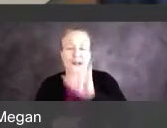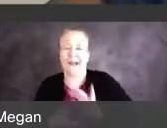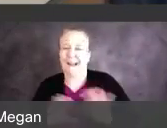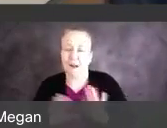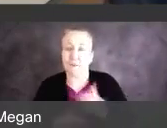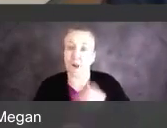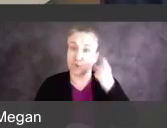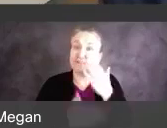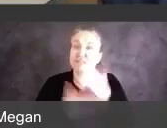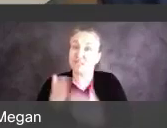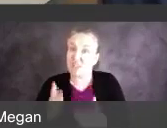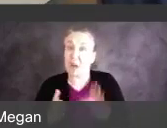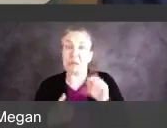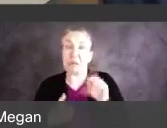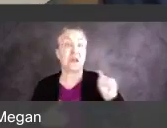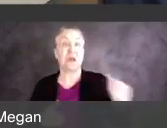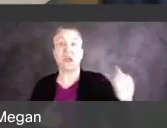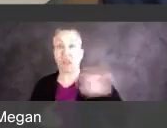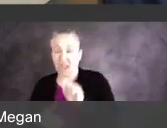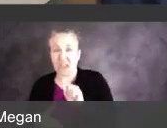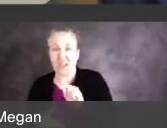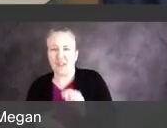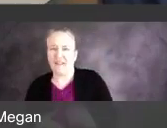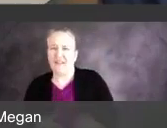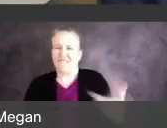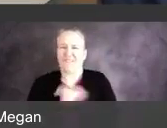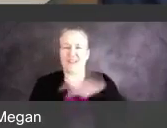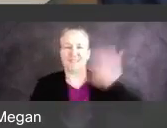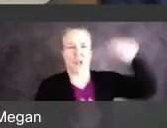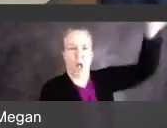the Commonwealth that are, they've gotten so much vaccine they're about ready to move on